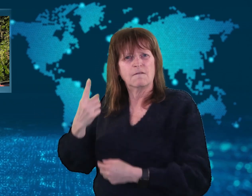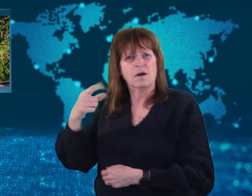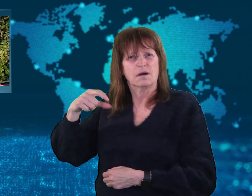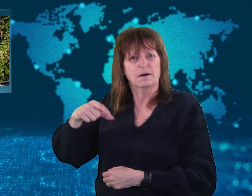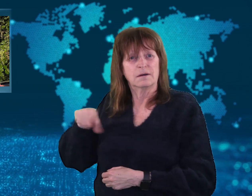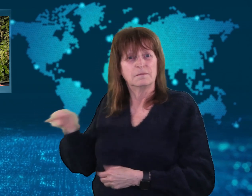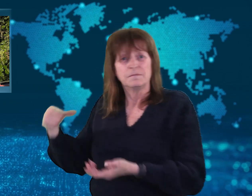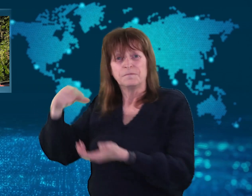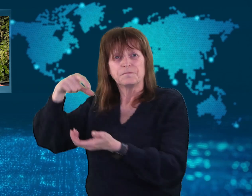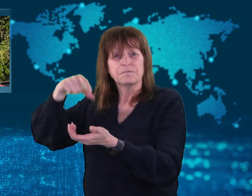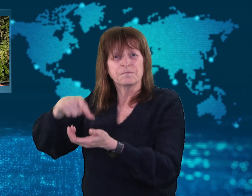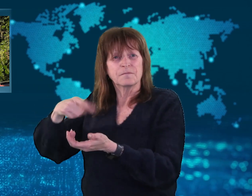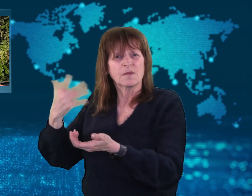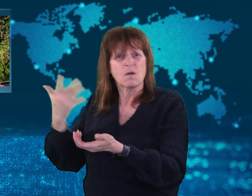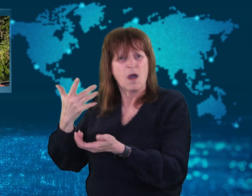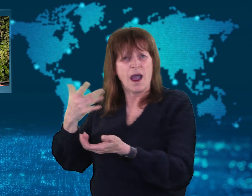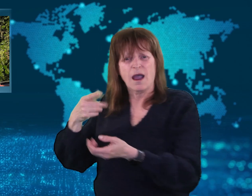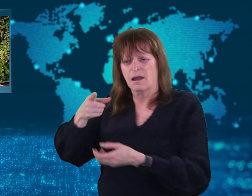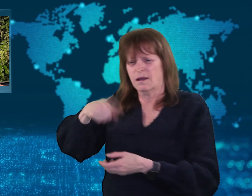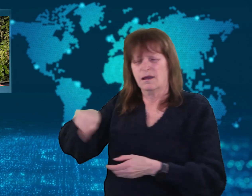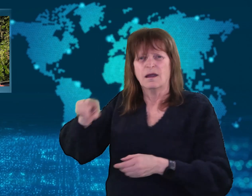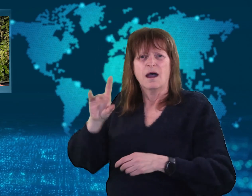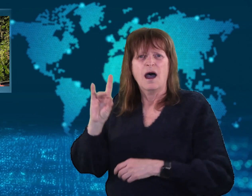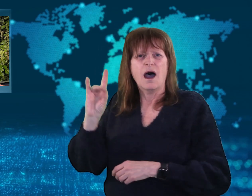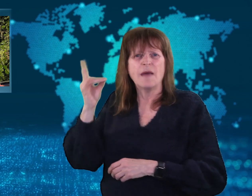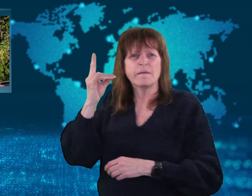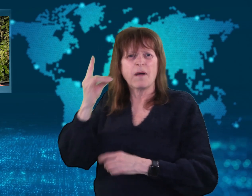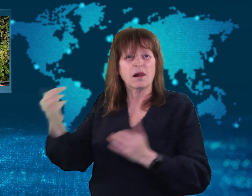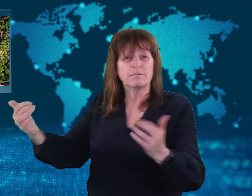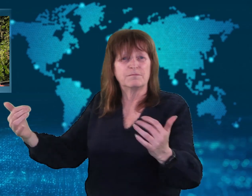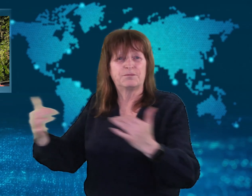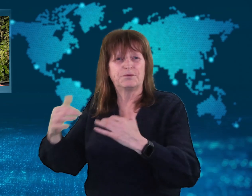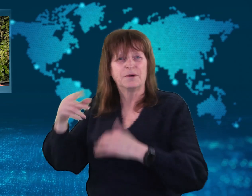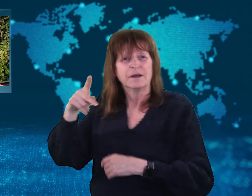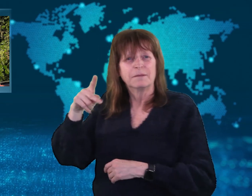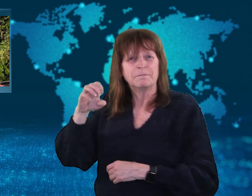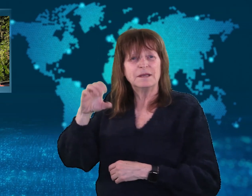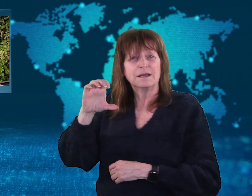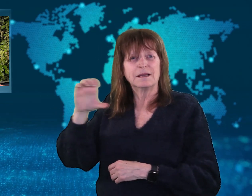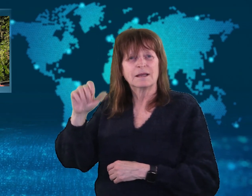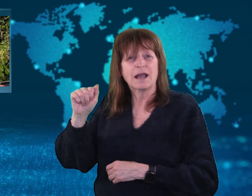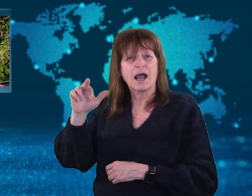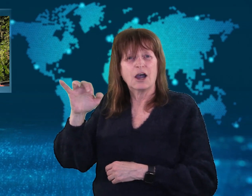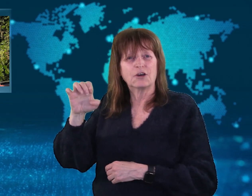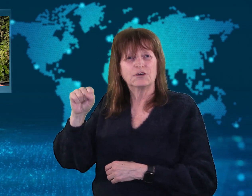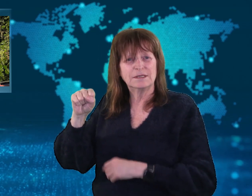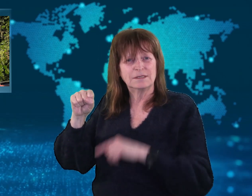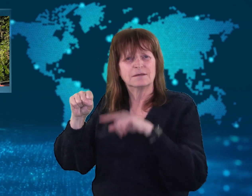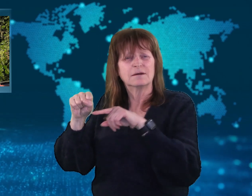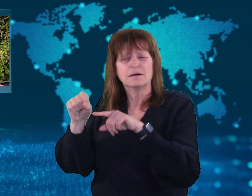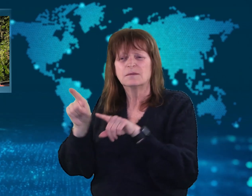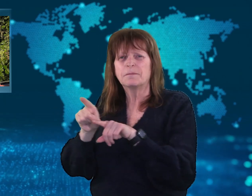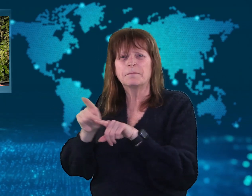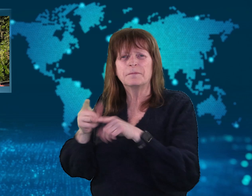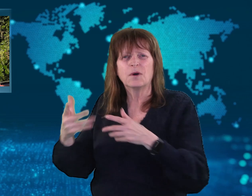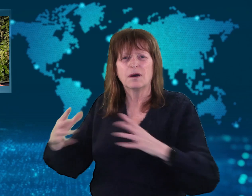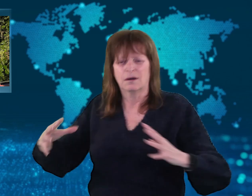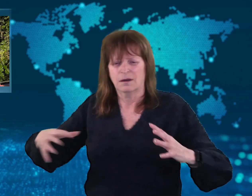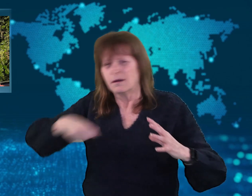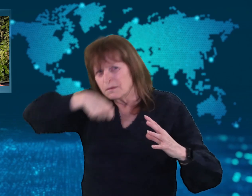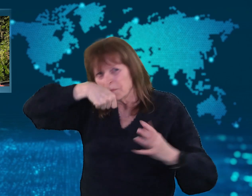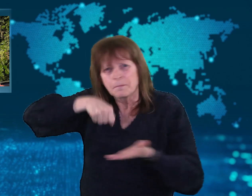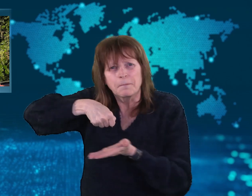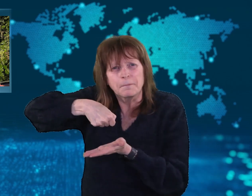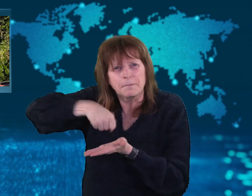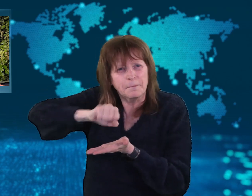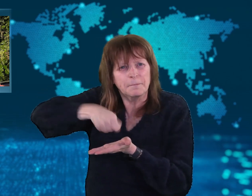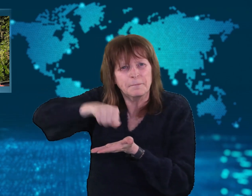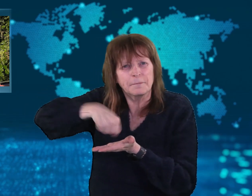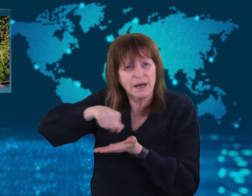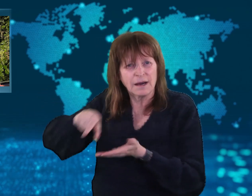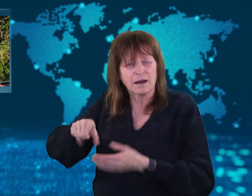which are medium-sized, pig-like animals.